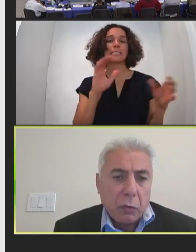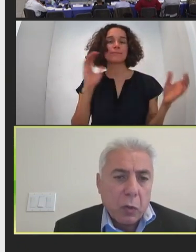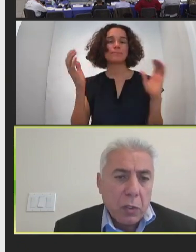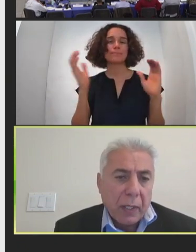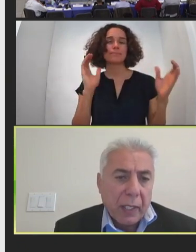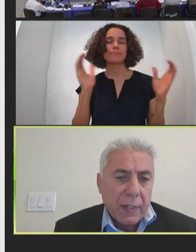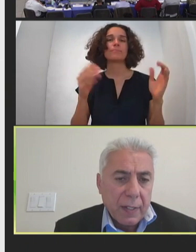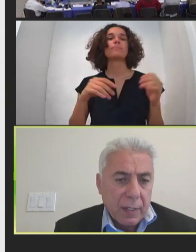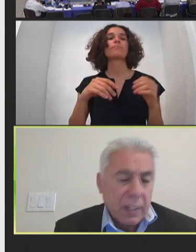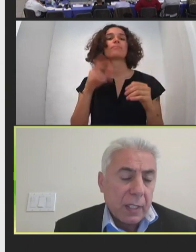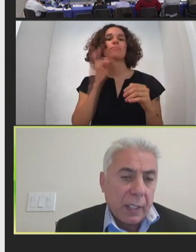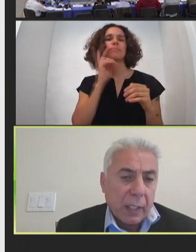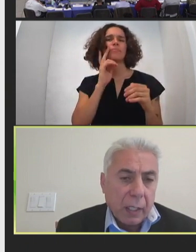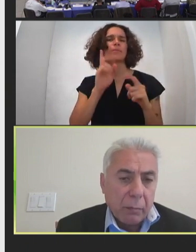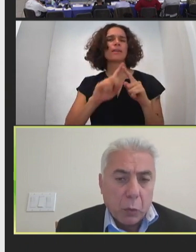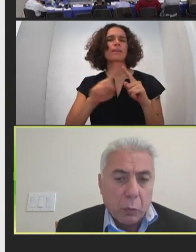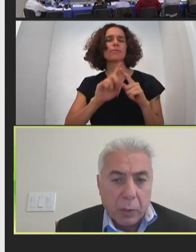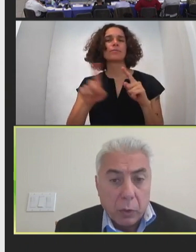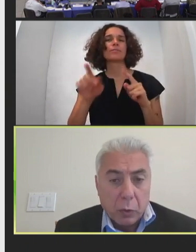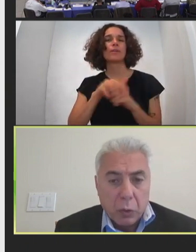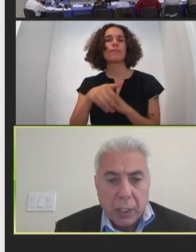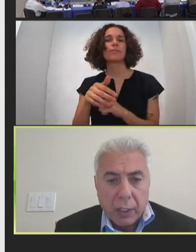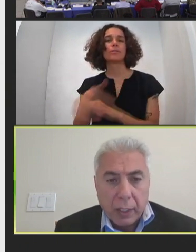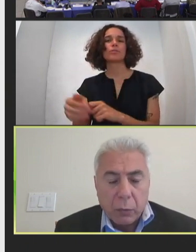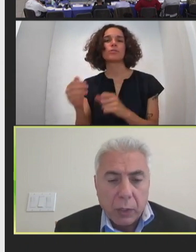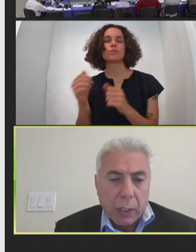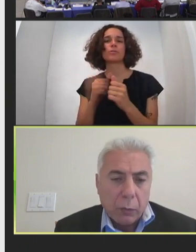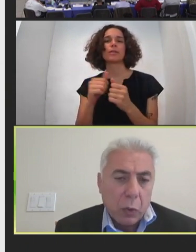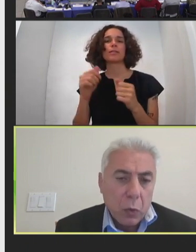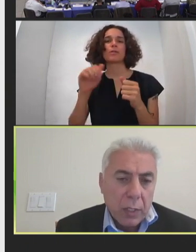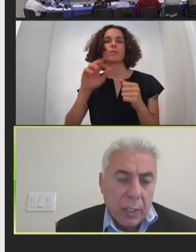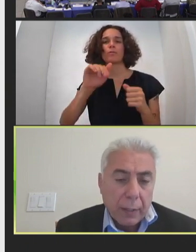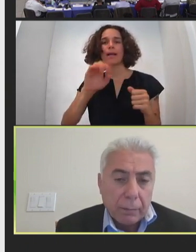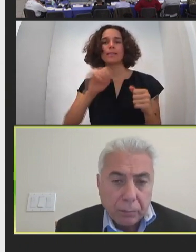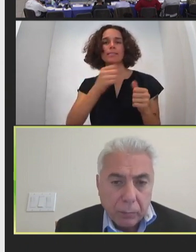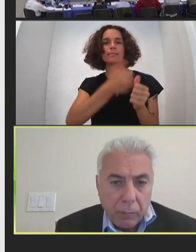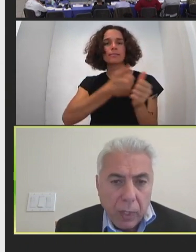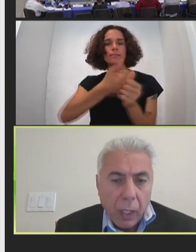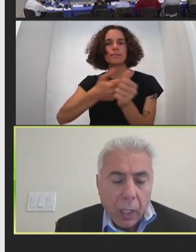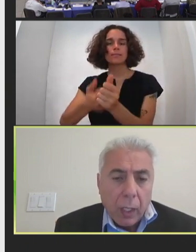of course, by race, ethnicity, and income group in order to check the equity. And we used the